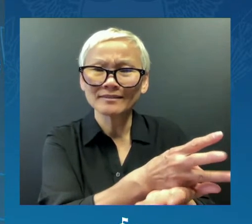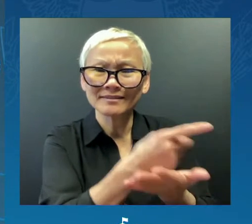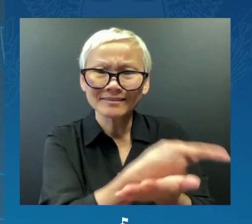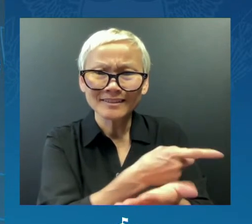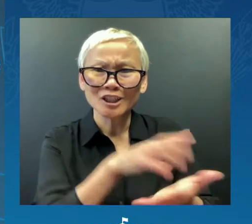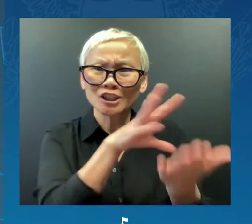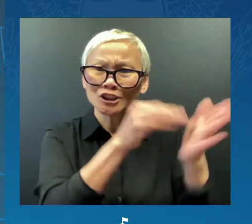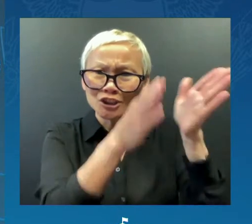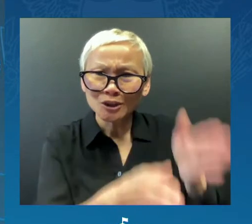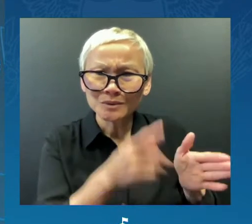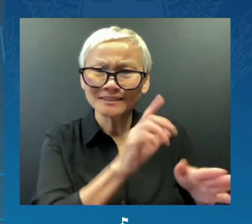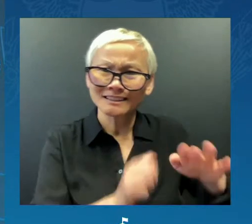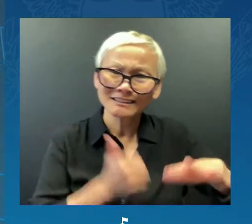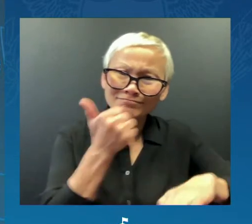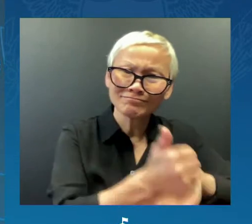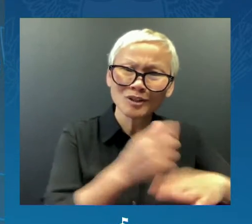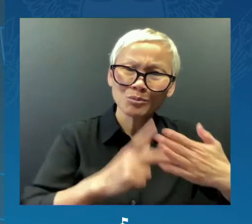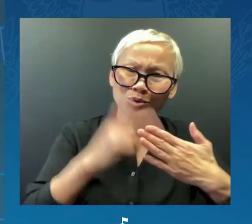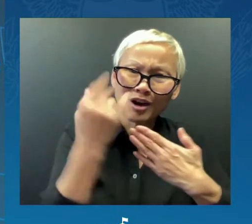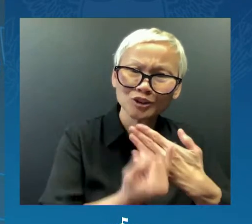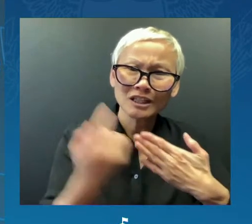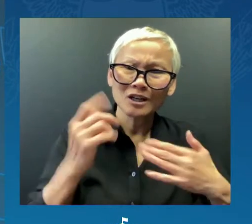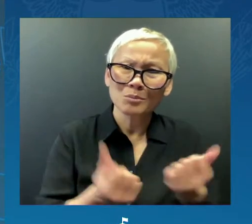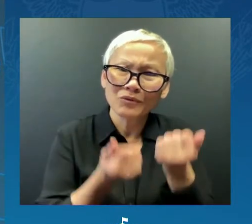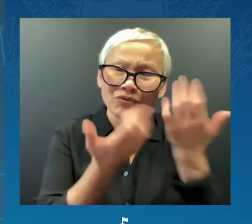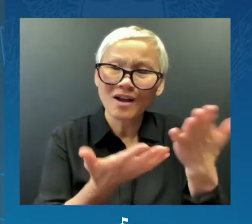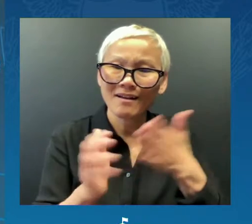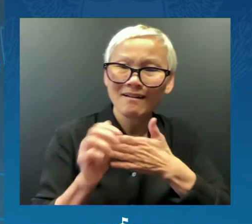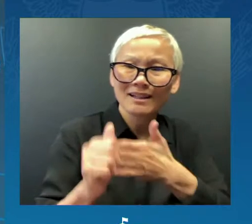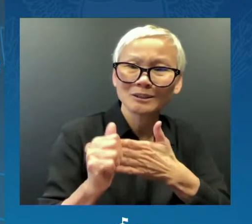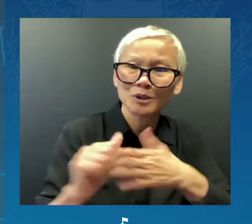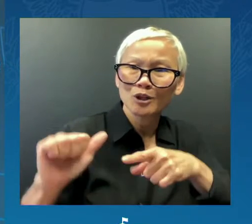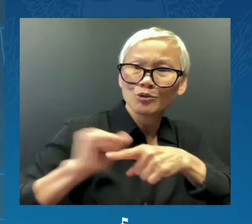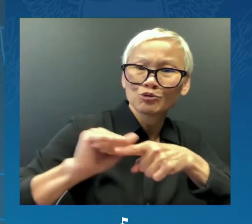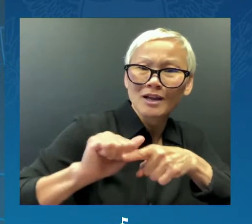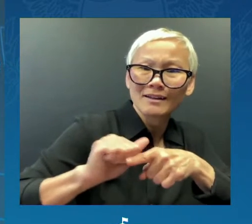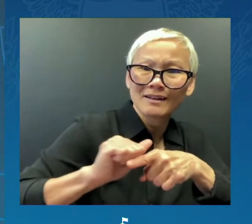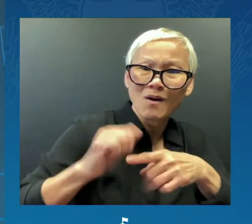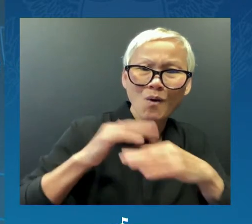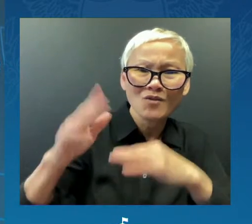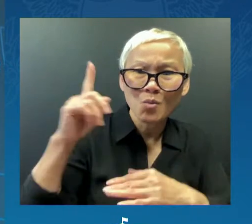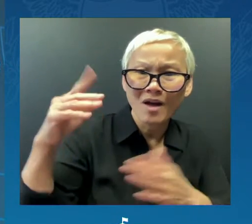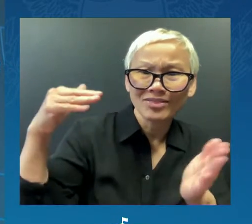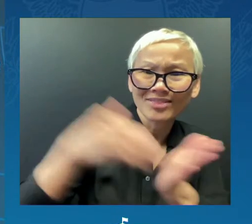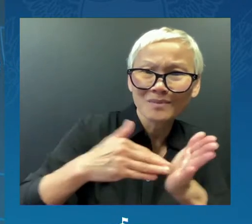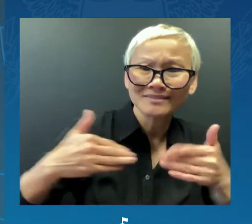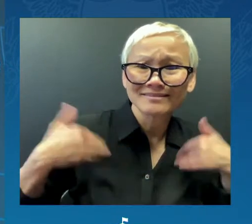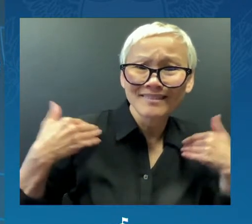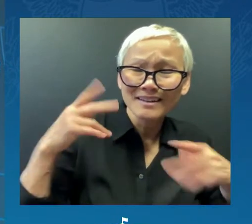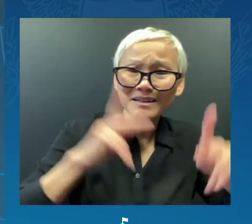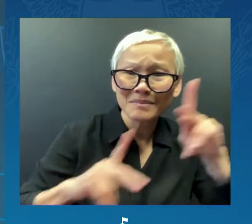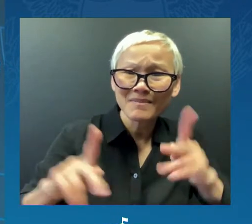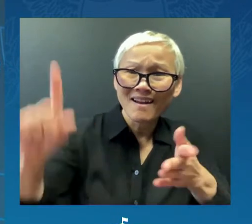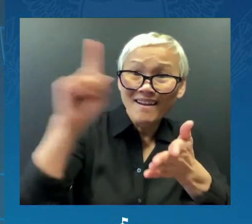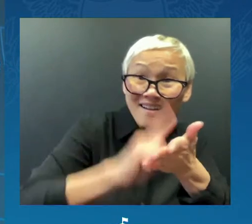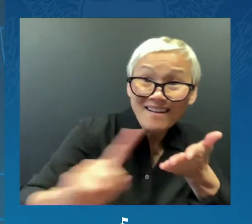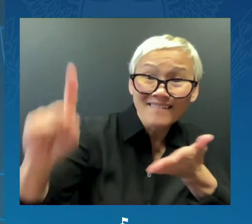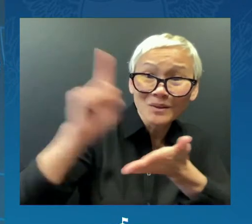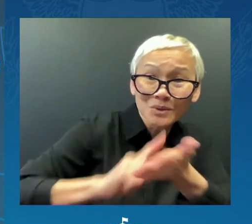to more than 1,000 young people a week. And Ian, who created an organization in Tanzania